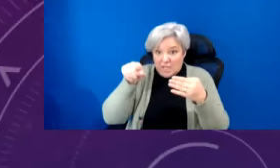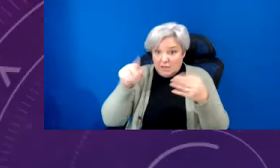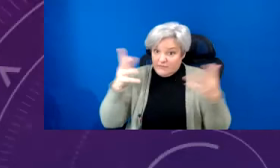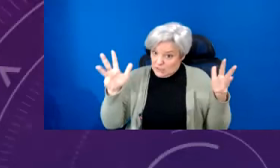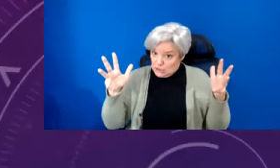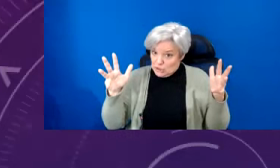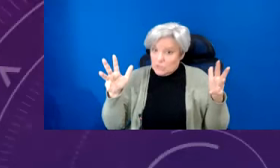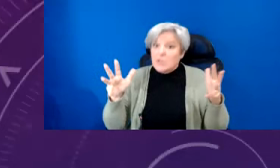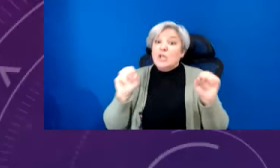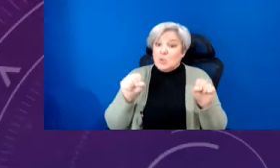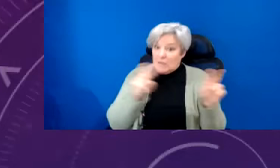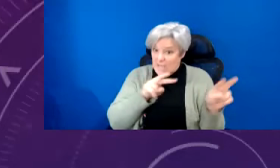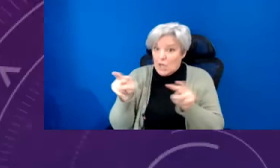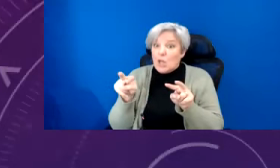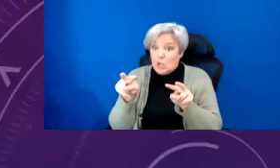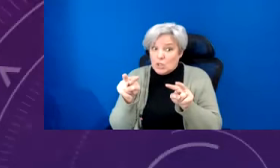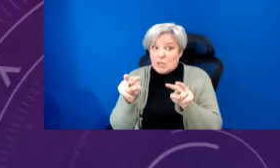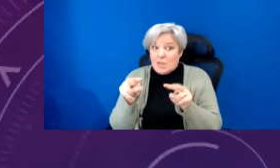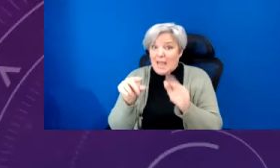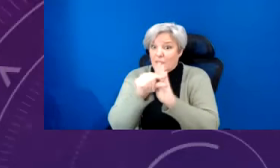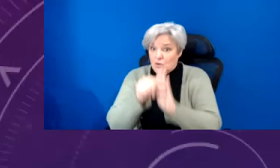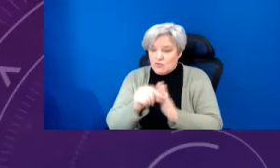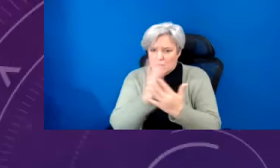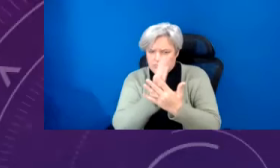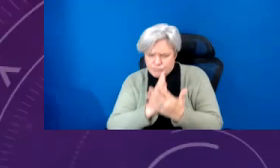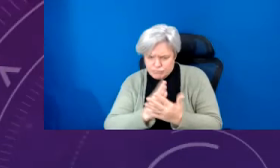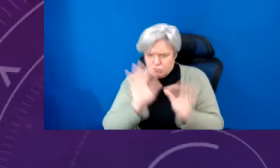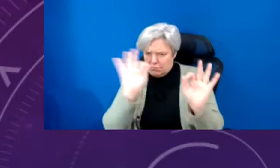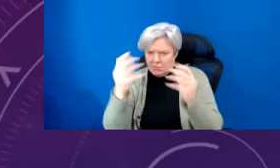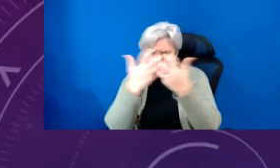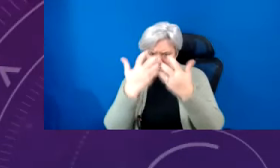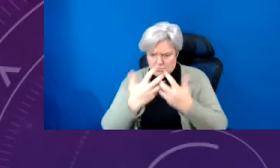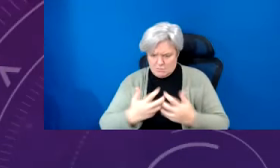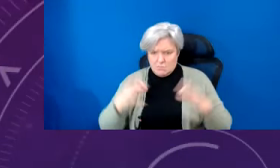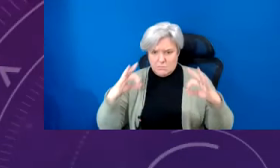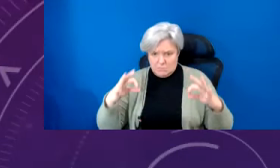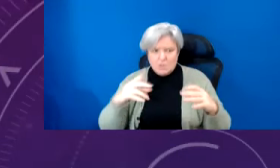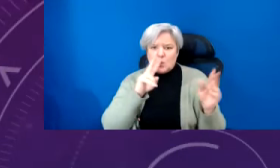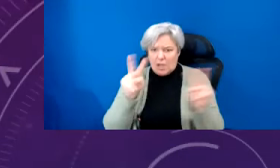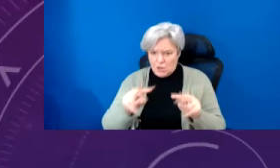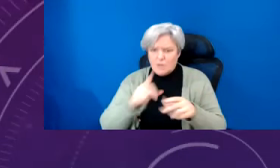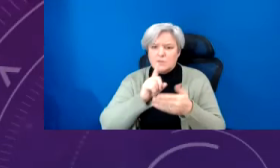Ten View the grading scheme and make sure that it's correct for your course